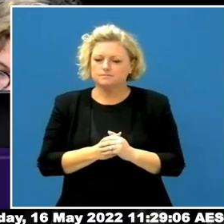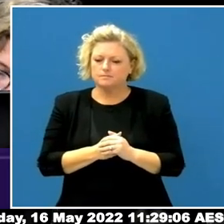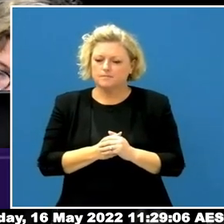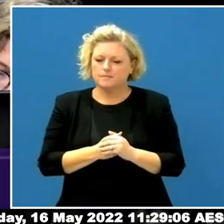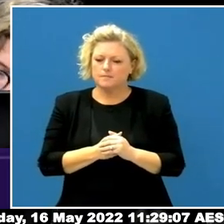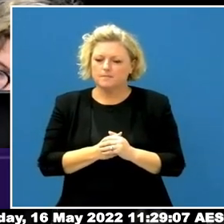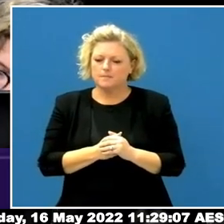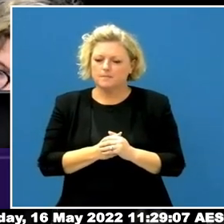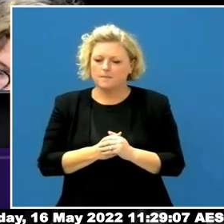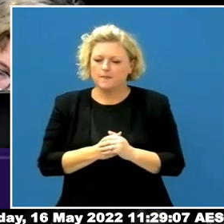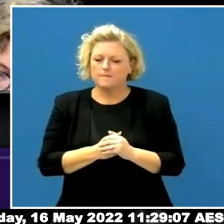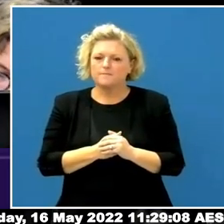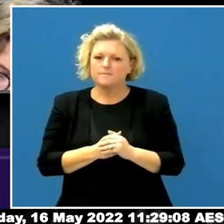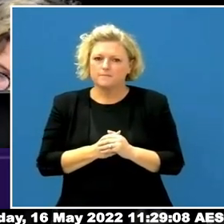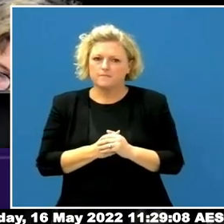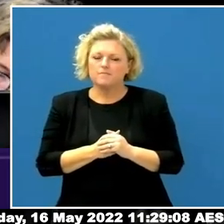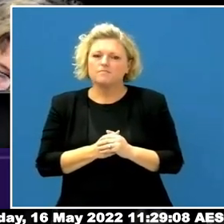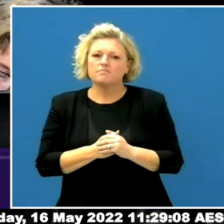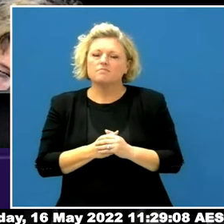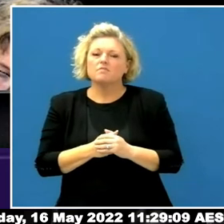He'll push your hand away if he doesn't want something.